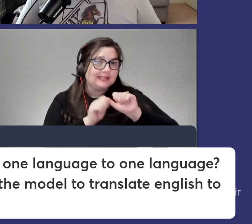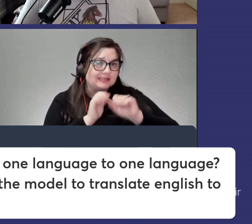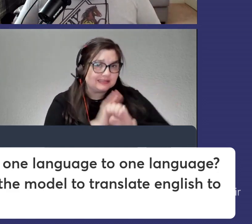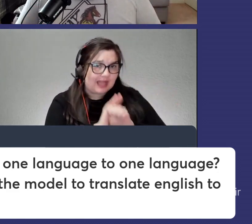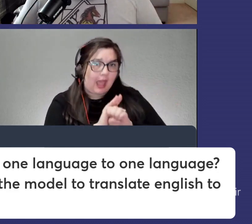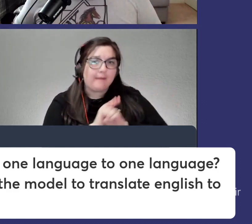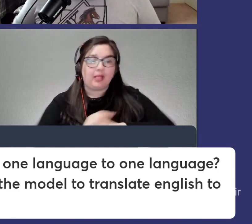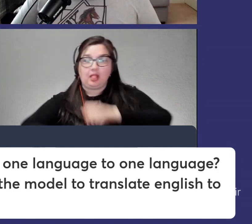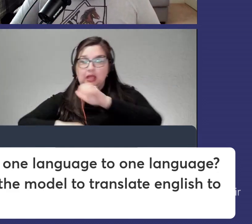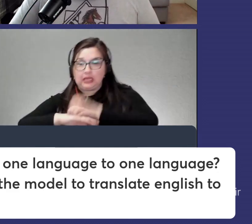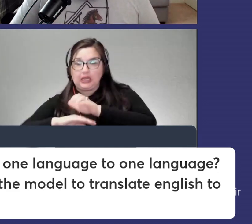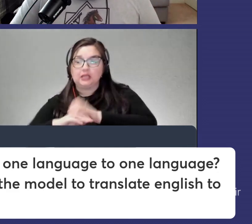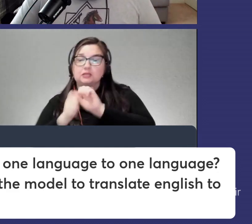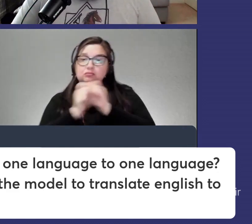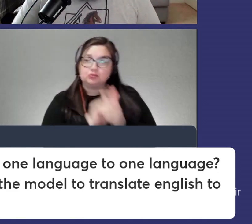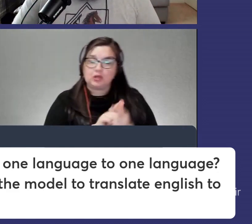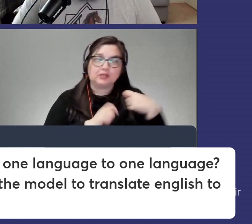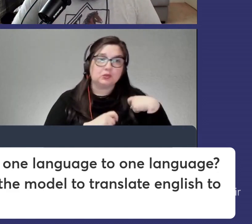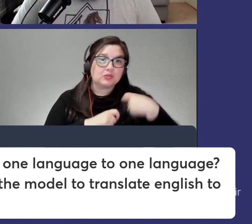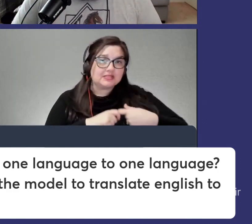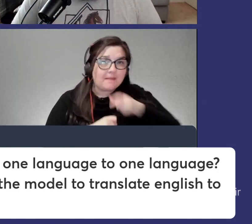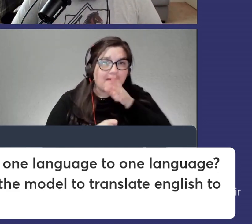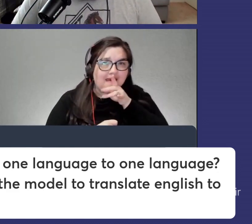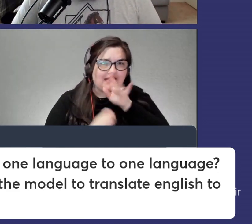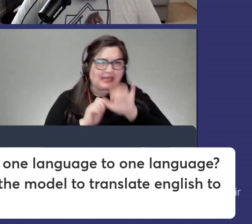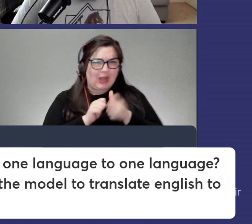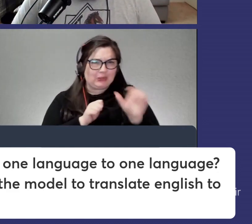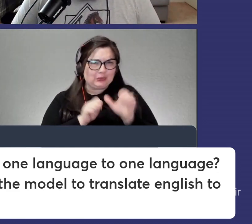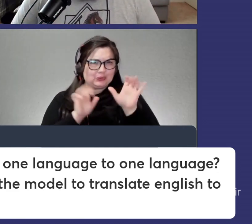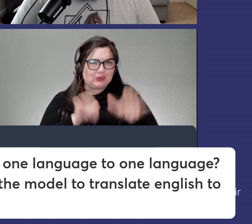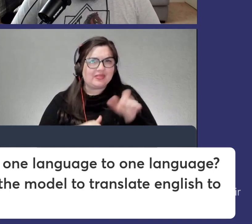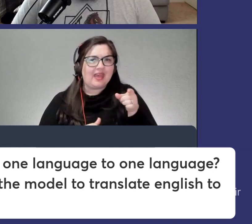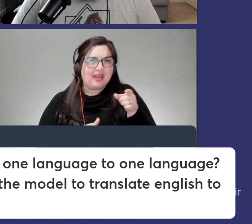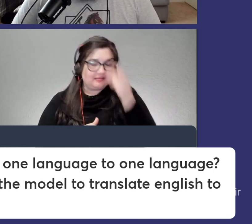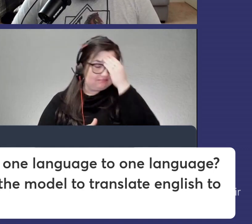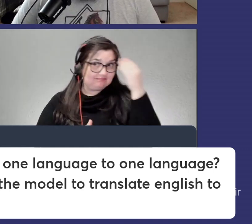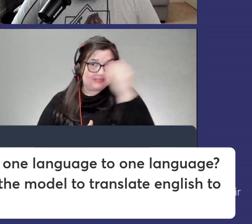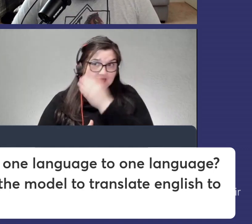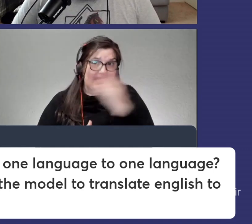How do you do that? So, Amazon Translate is a fully managed